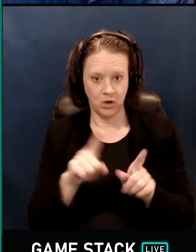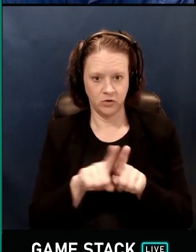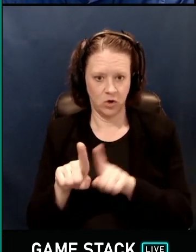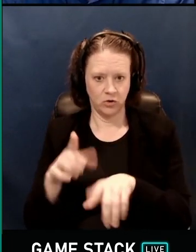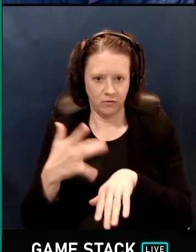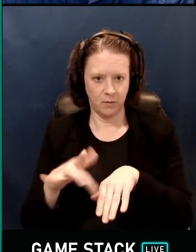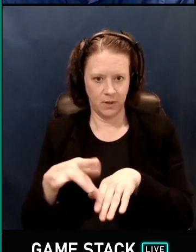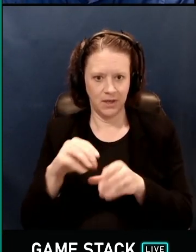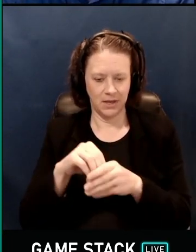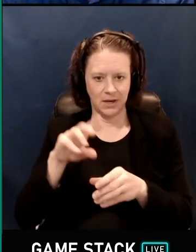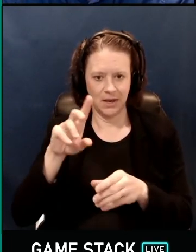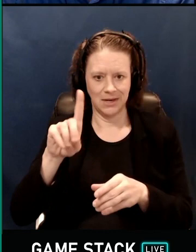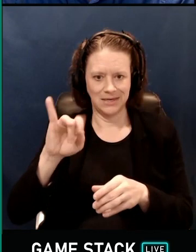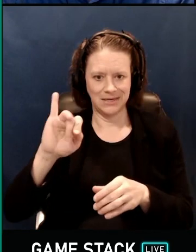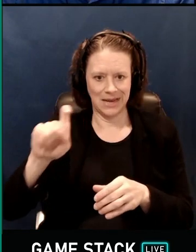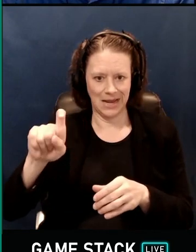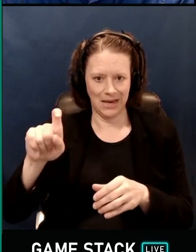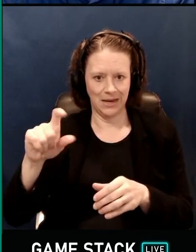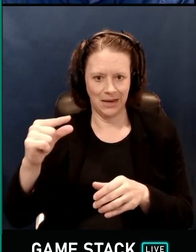see how the auto scale is working.